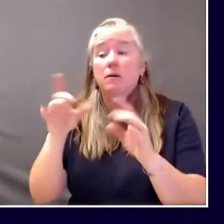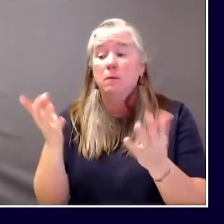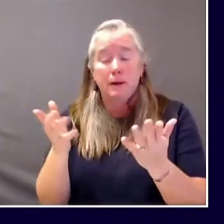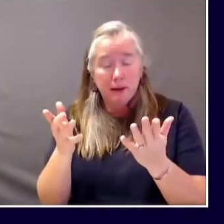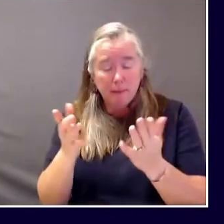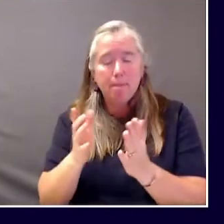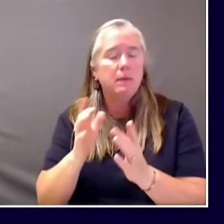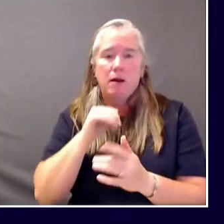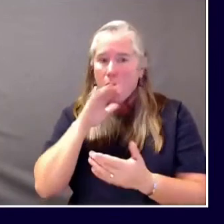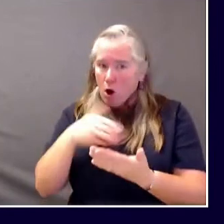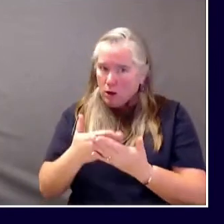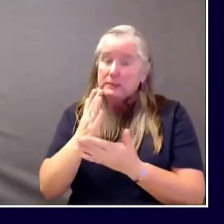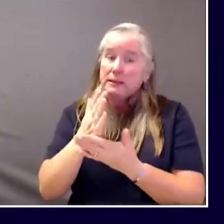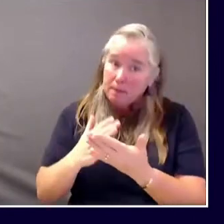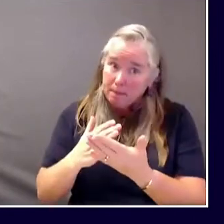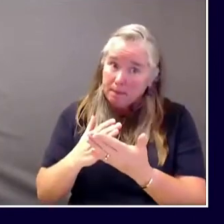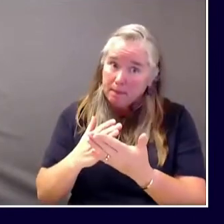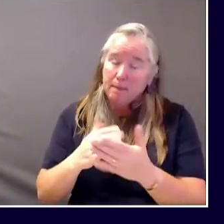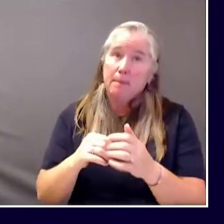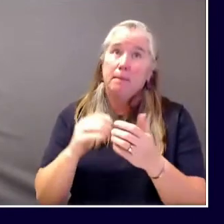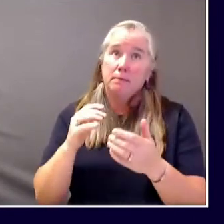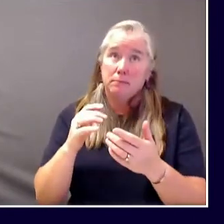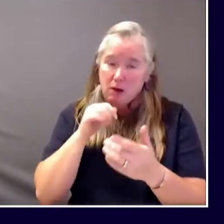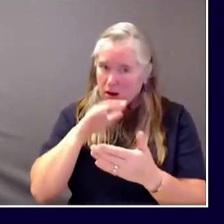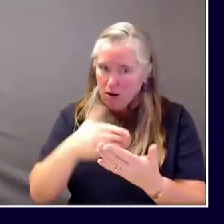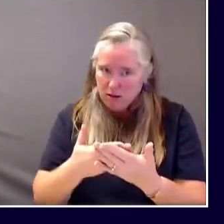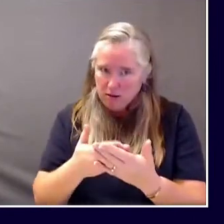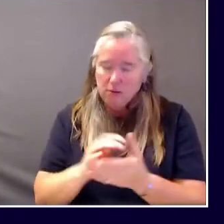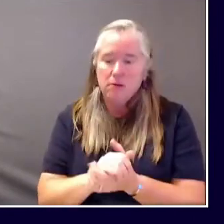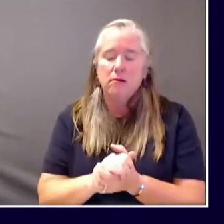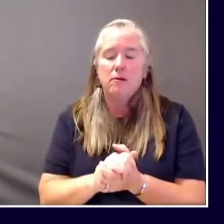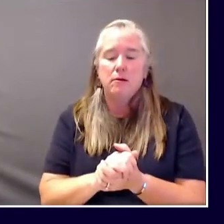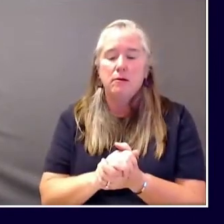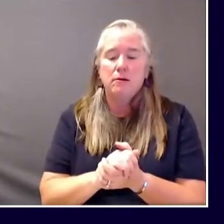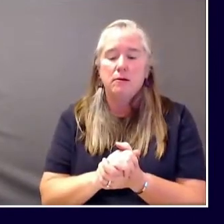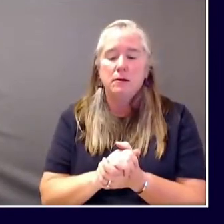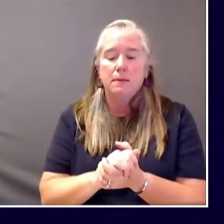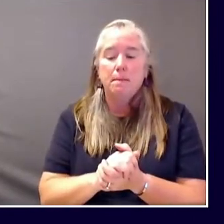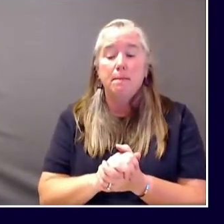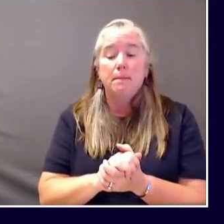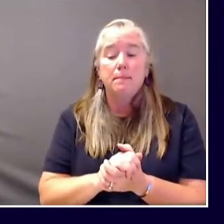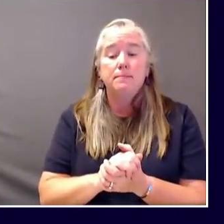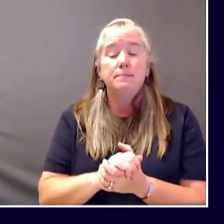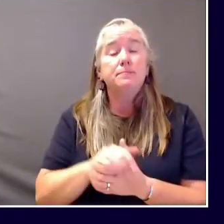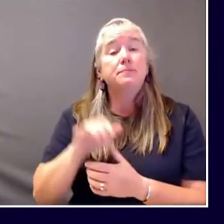though not all some of what has